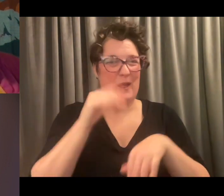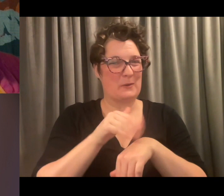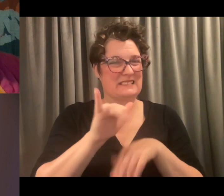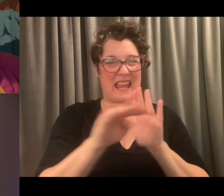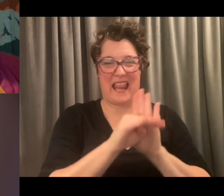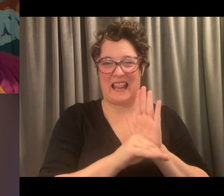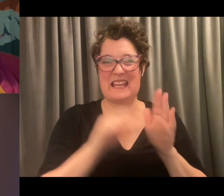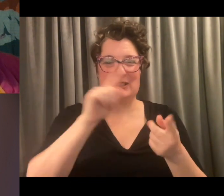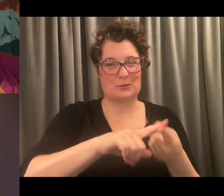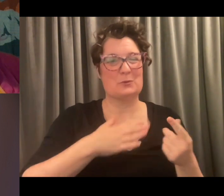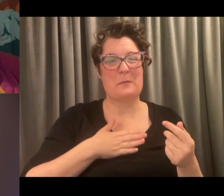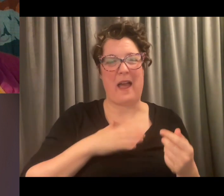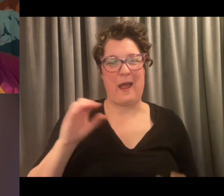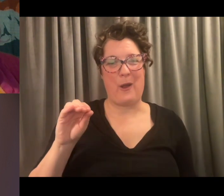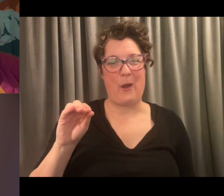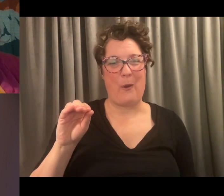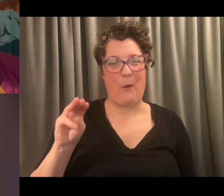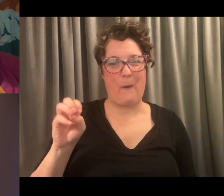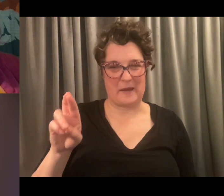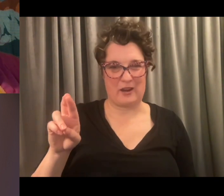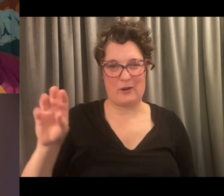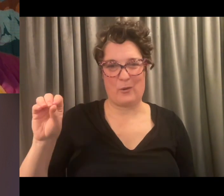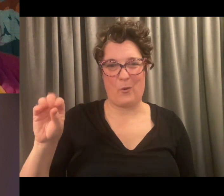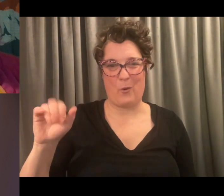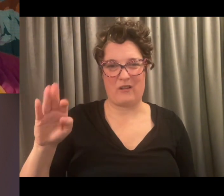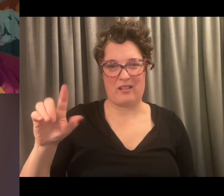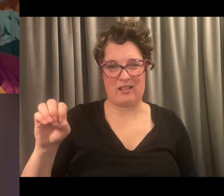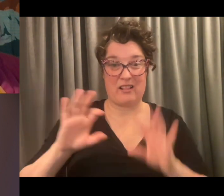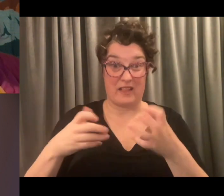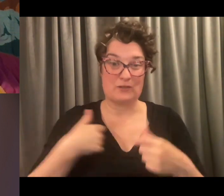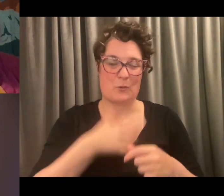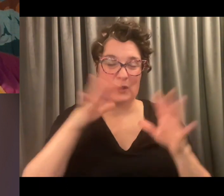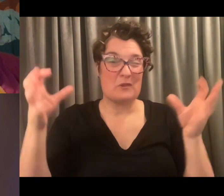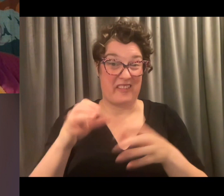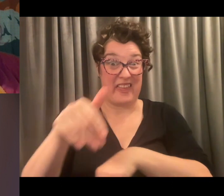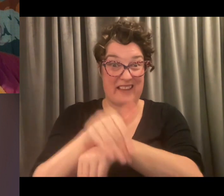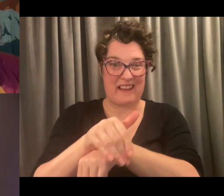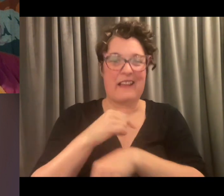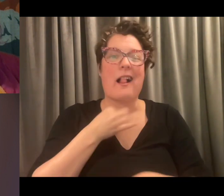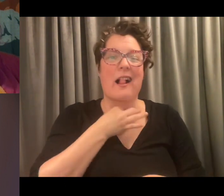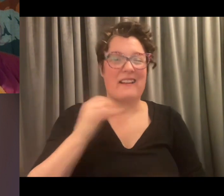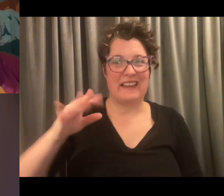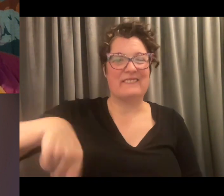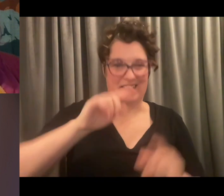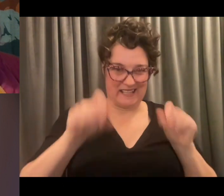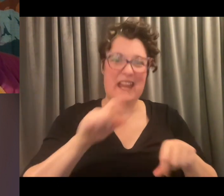class cuz we're meeting on Shavuot and I'll see if we can do that. If we can cover all 24 of the accoutrements.